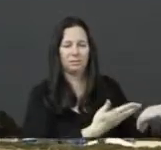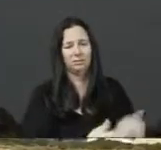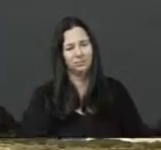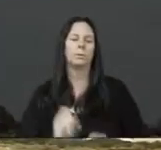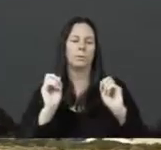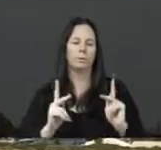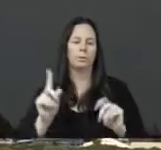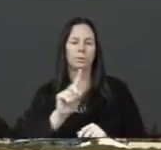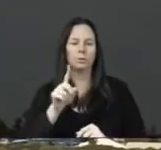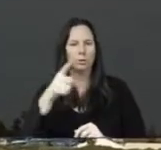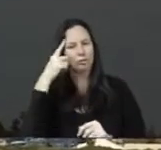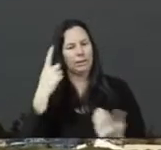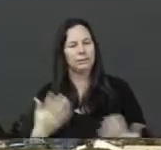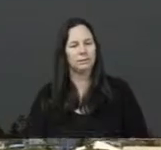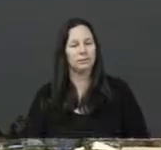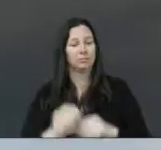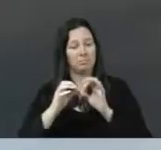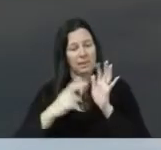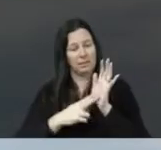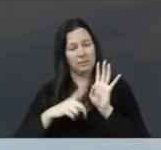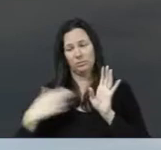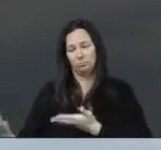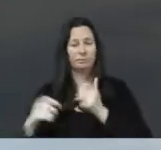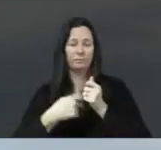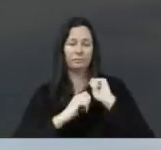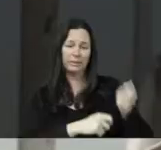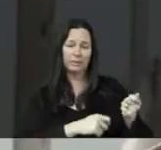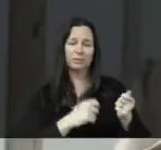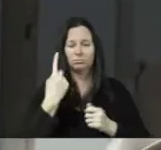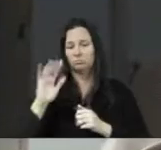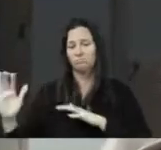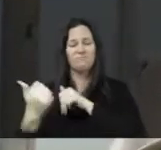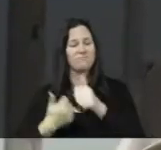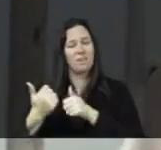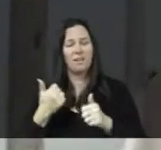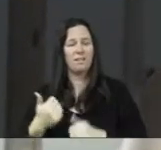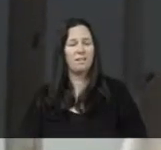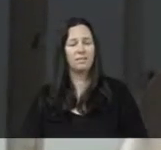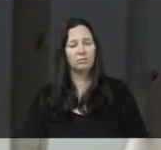OK? What do you reckon? For Benny, fishing's probably one of his favourite pastimes.